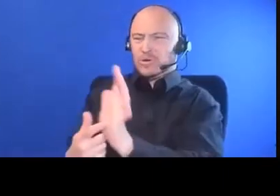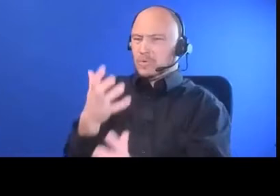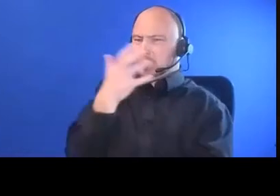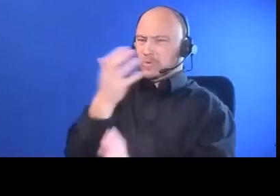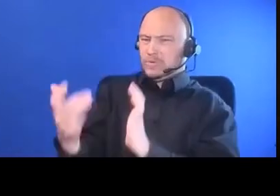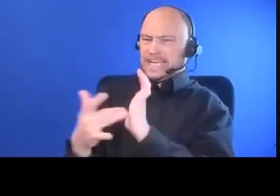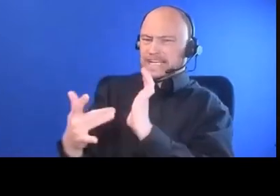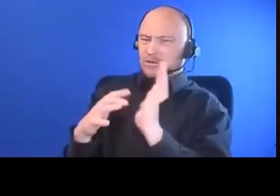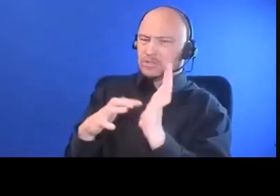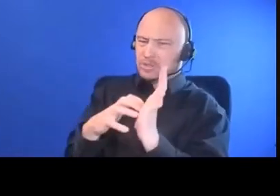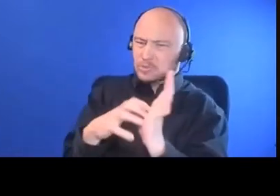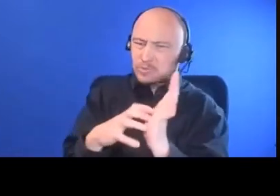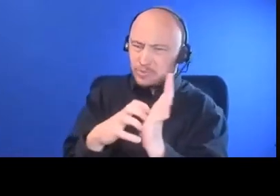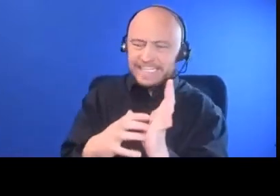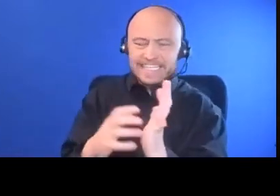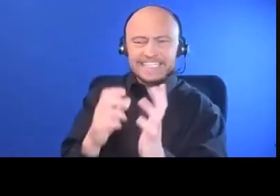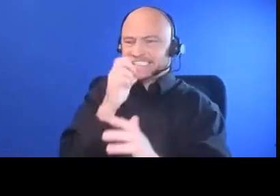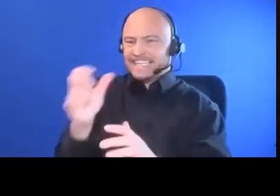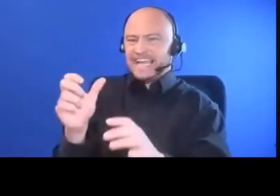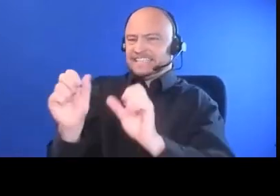and inaccessibility for others.